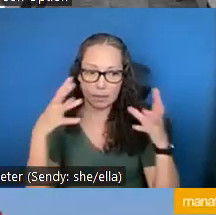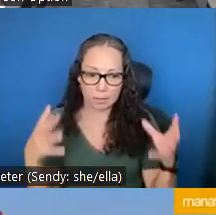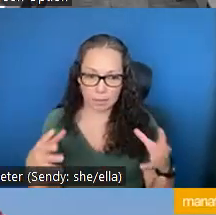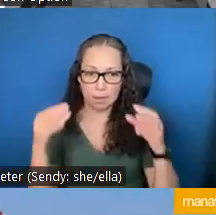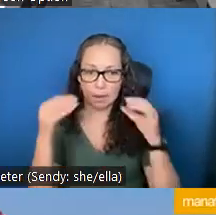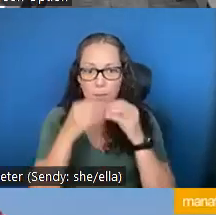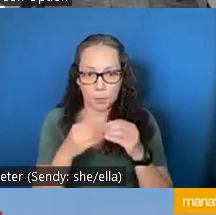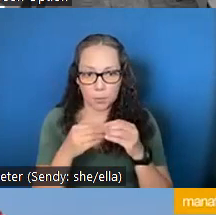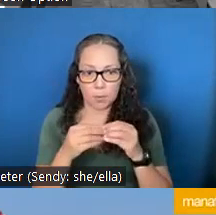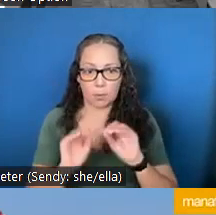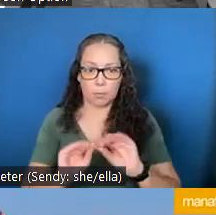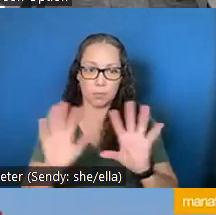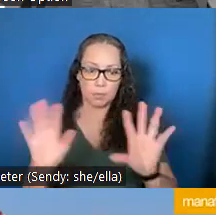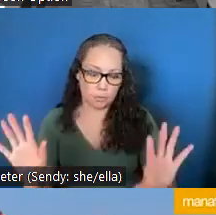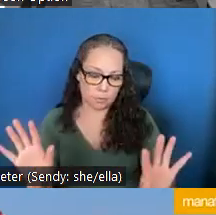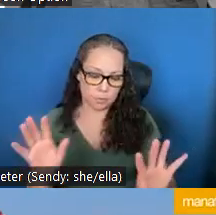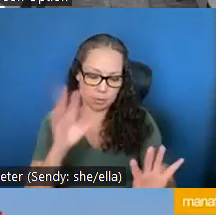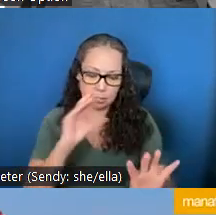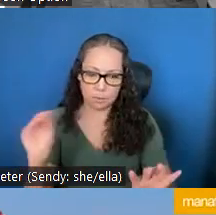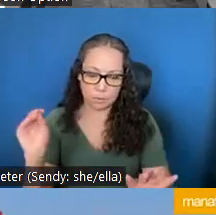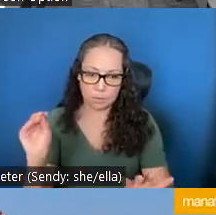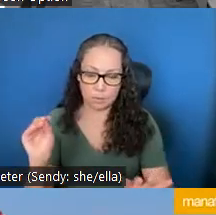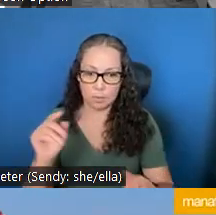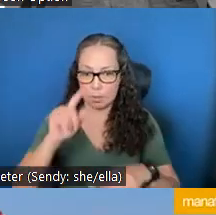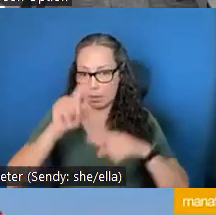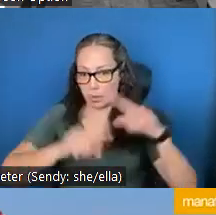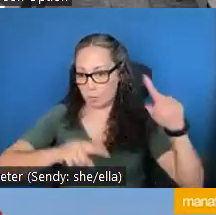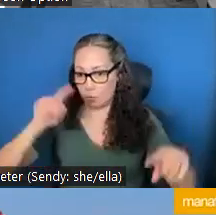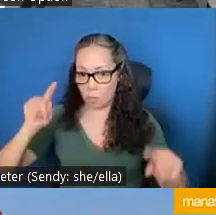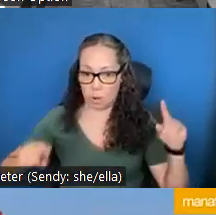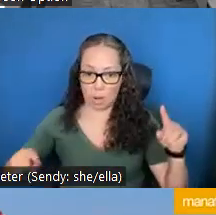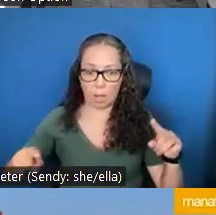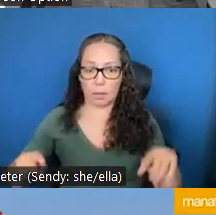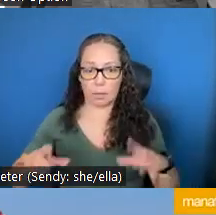about the broad the broad diversity of consumers that are served under adrcs and I think maybe we